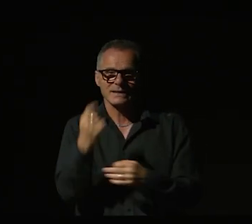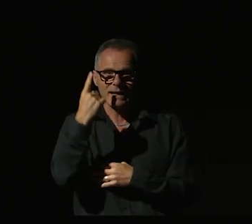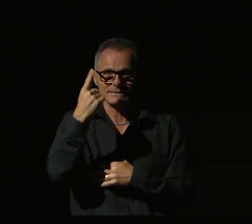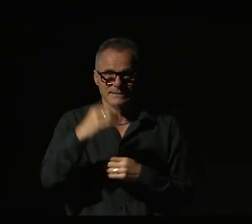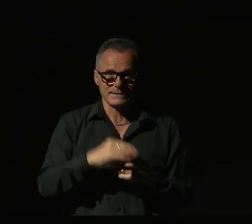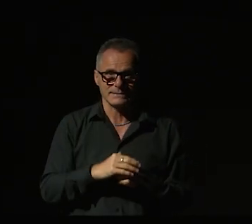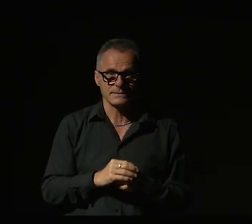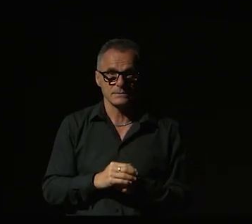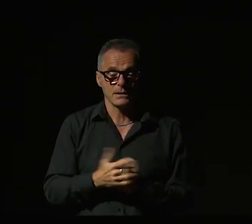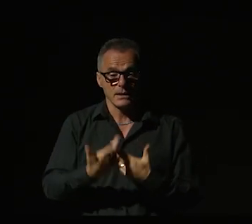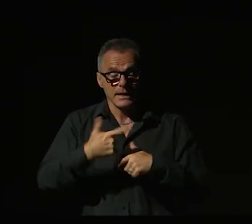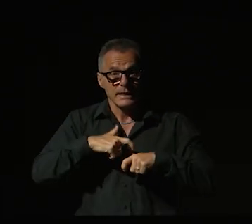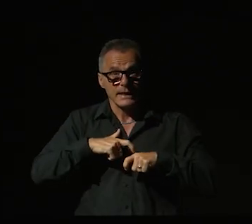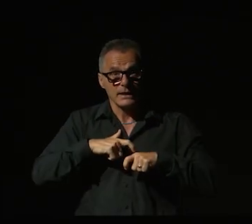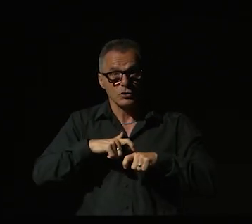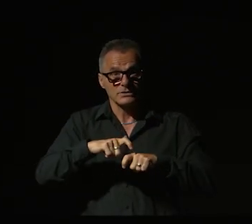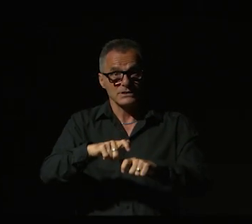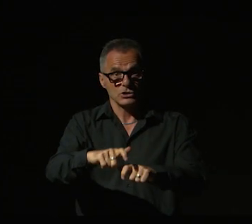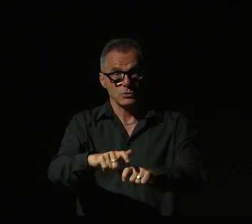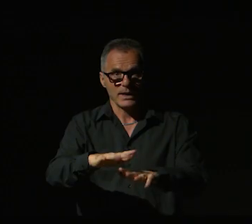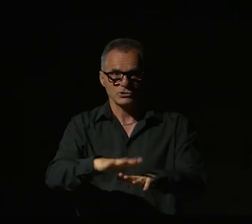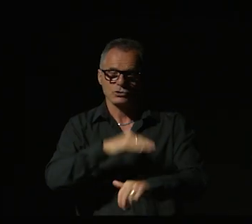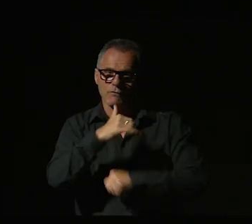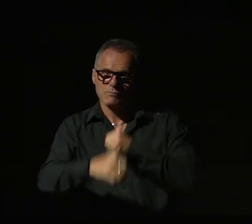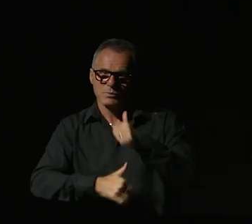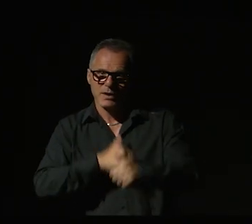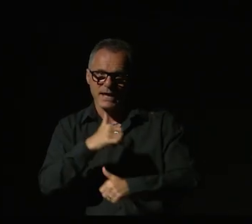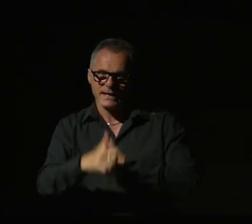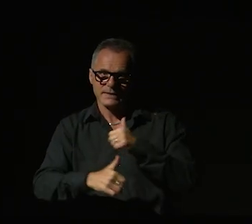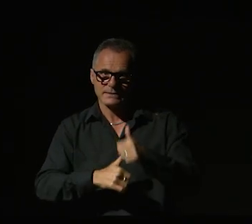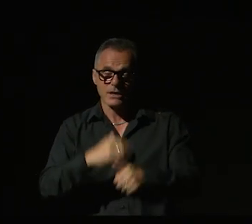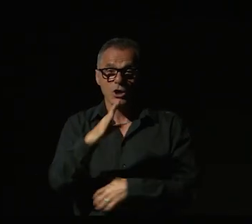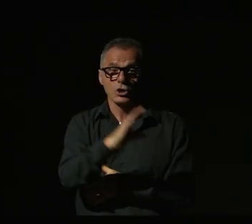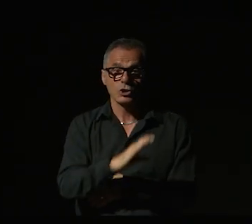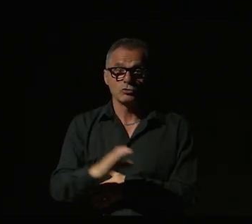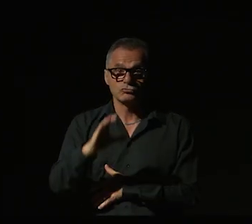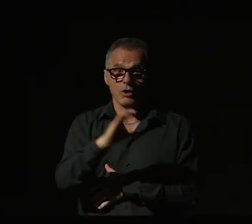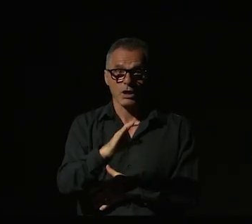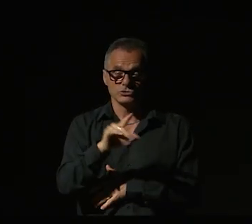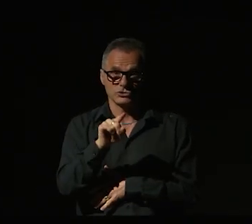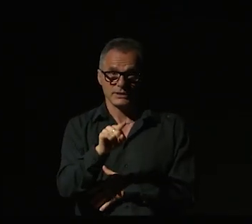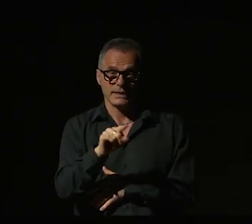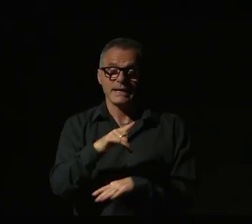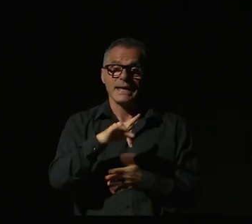In continuation with Vasari's praise for Raphael, the Carracci in the mid-17th century